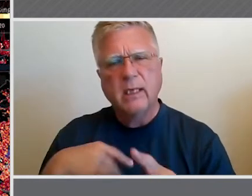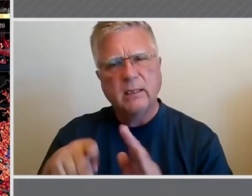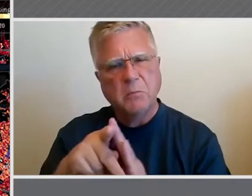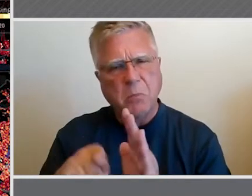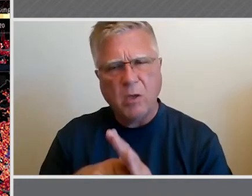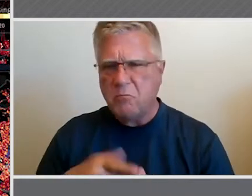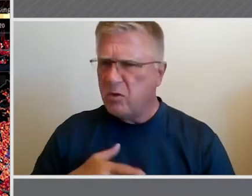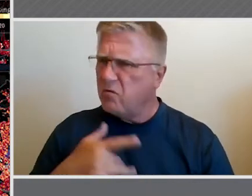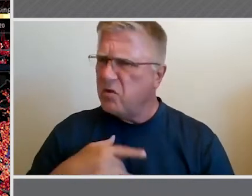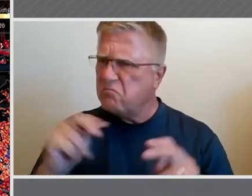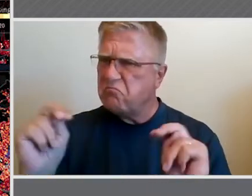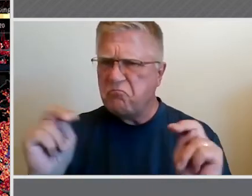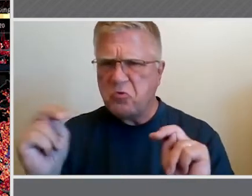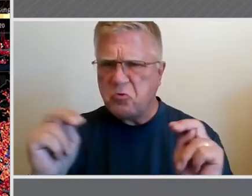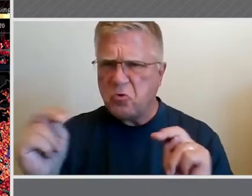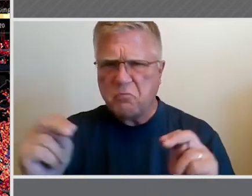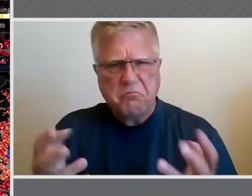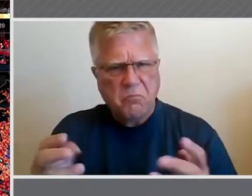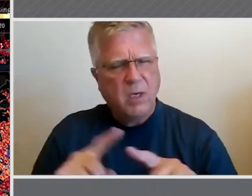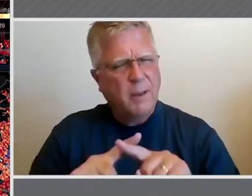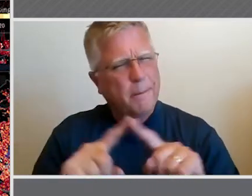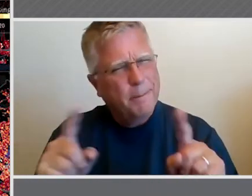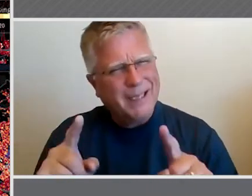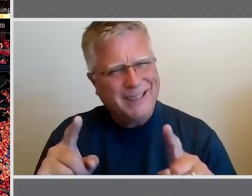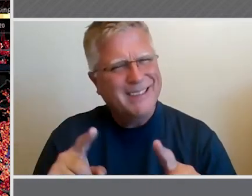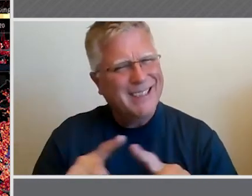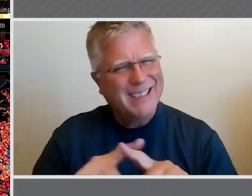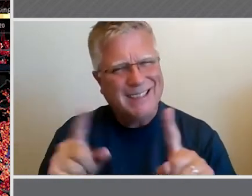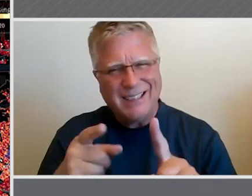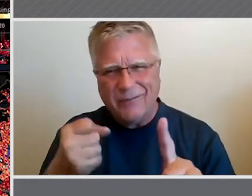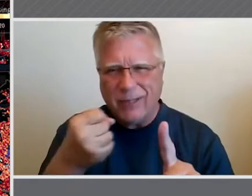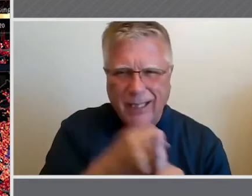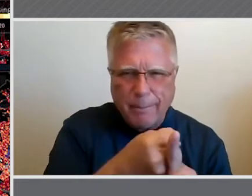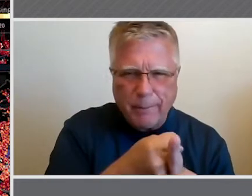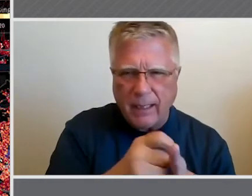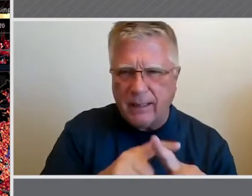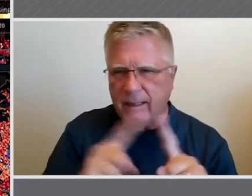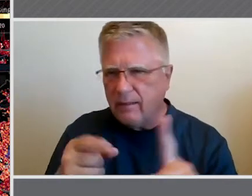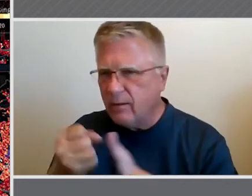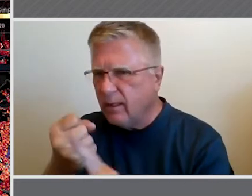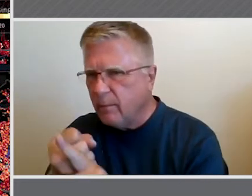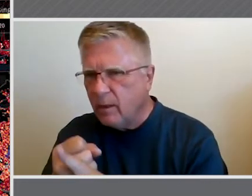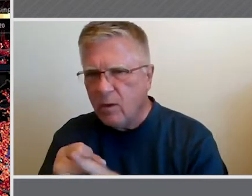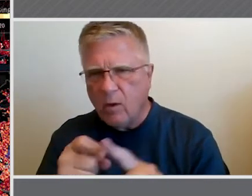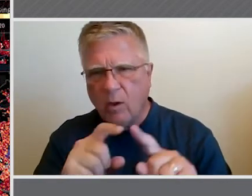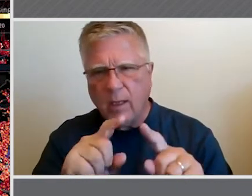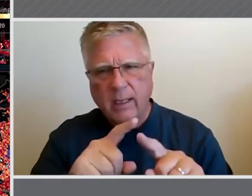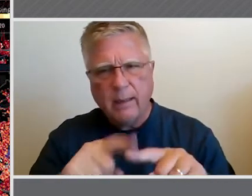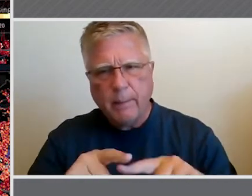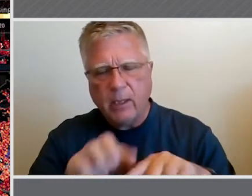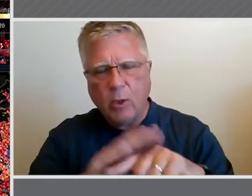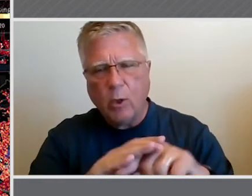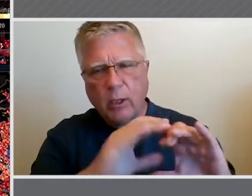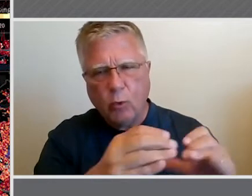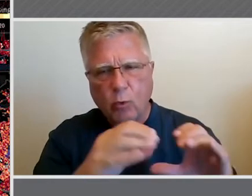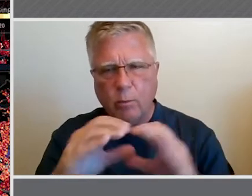face is having a different impact on a specific set of people within one protected class identity.